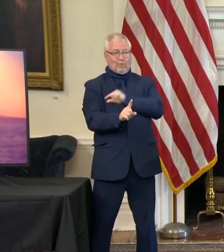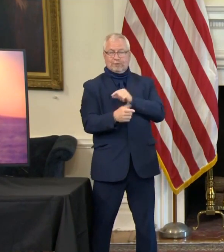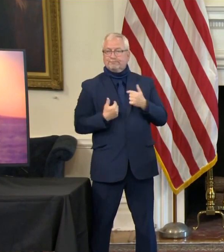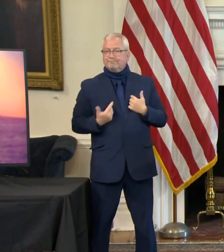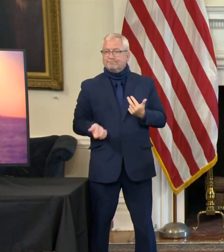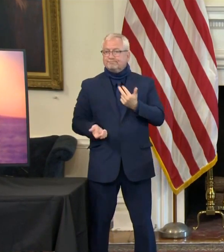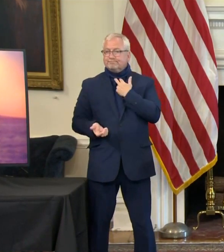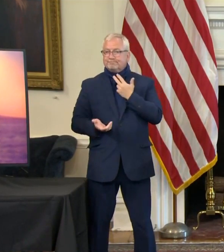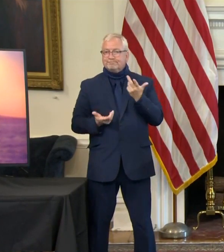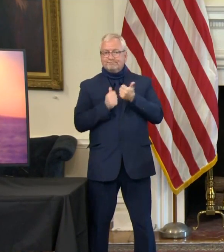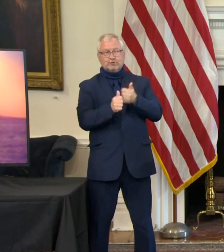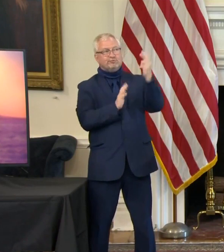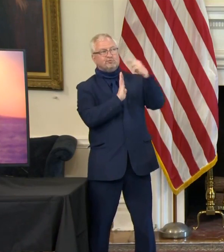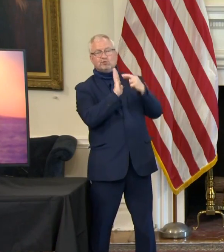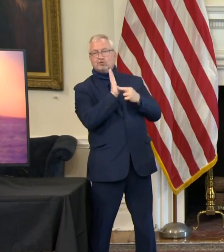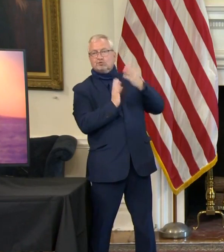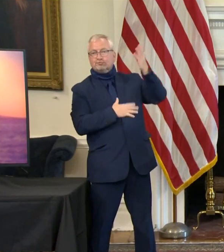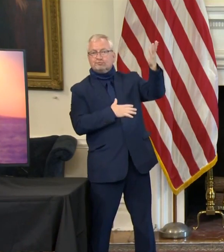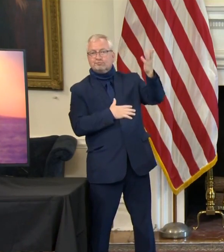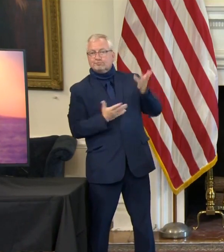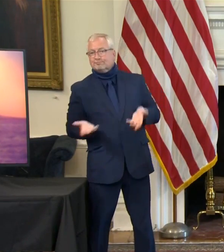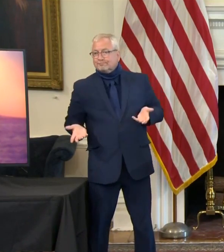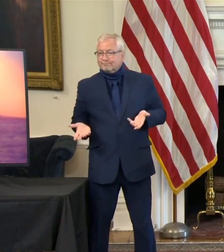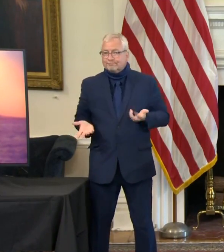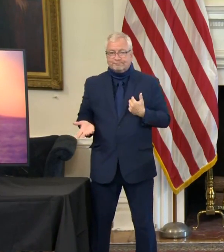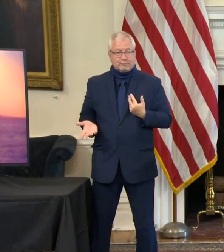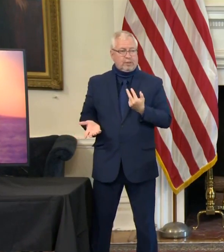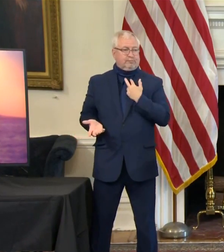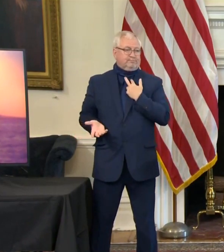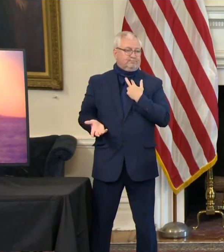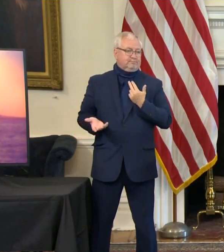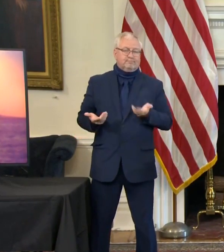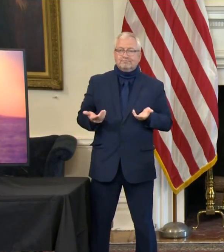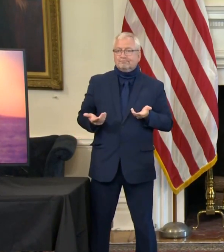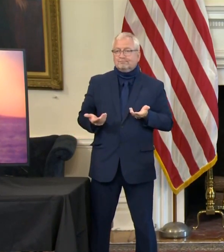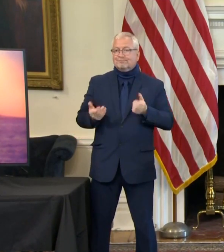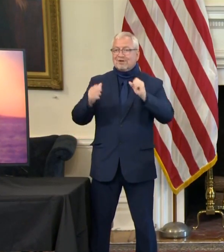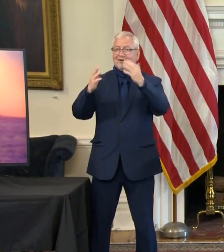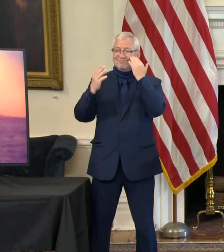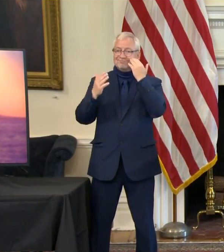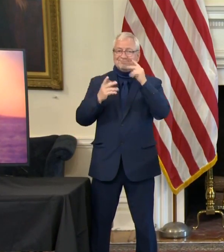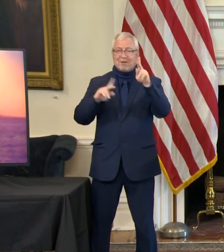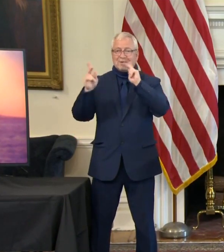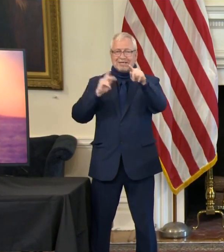FEDERAL LAW WILL NOT ALLOW US TO PAY THEM AND BECAUSE THEY COULD NOT GO ON THE SITE AND GET IT DONE.